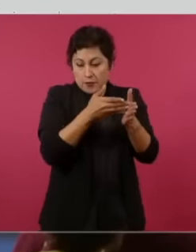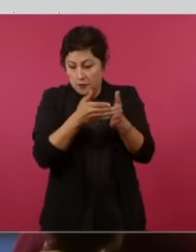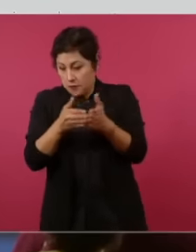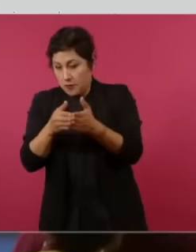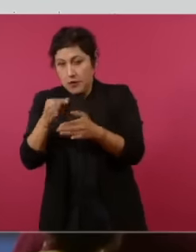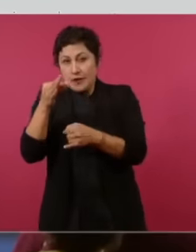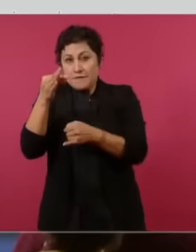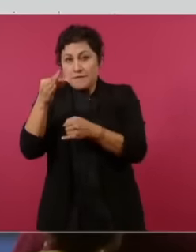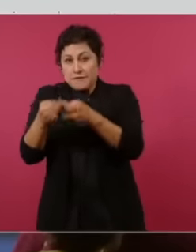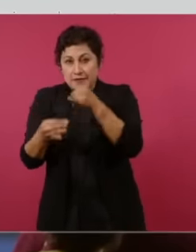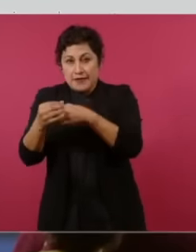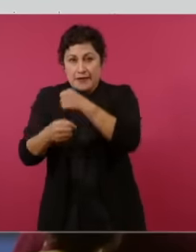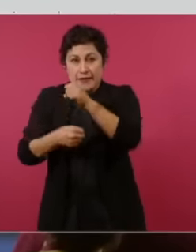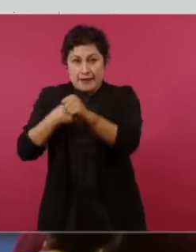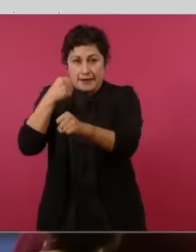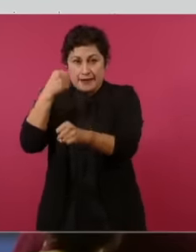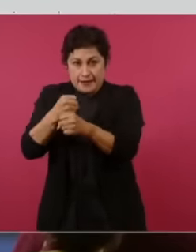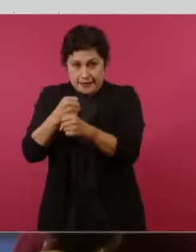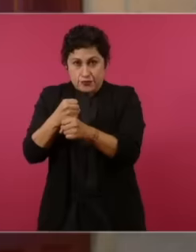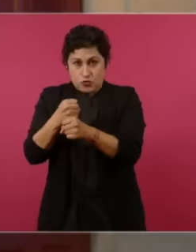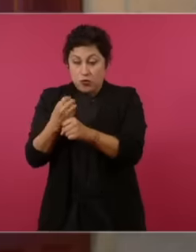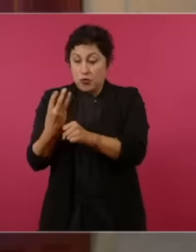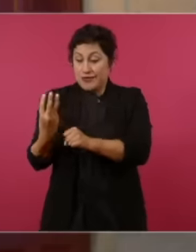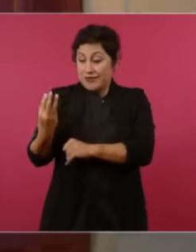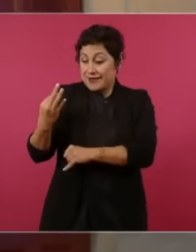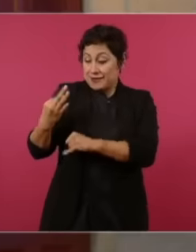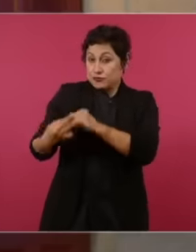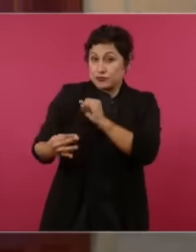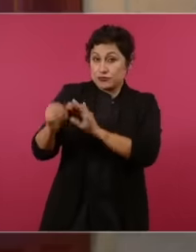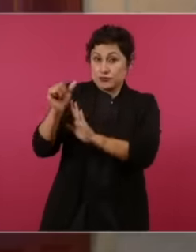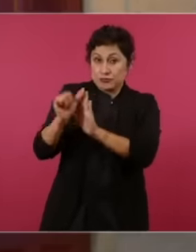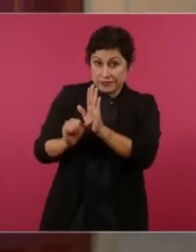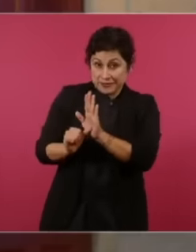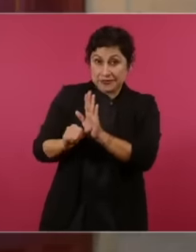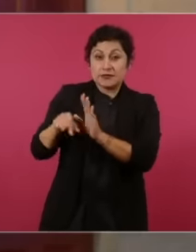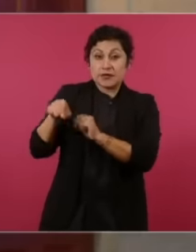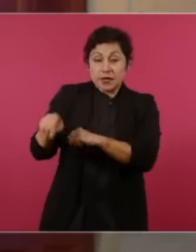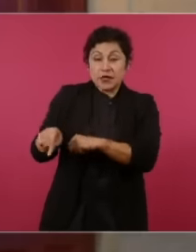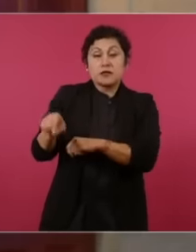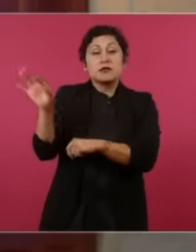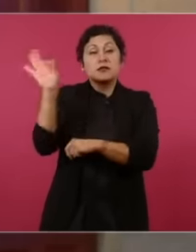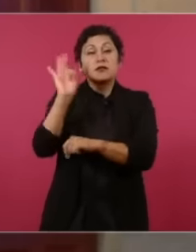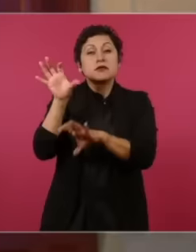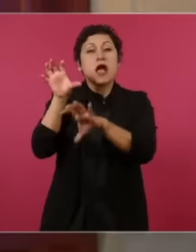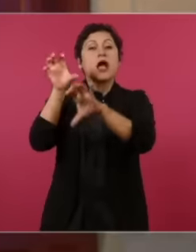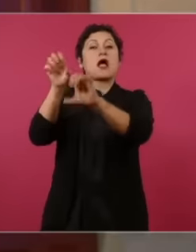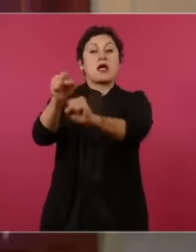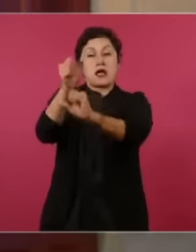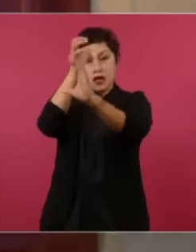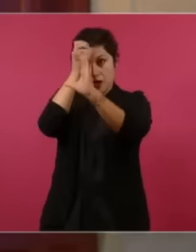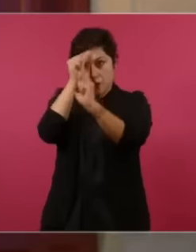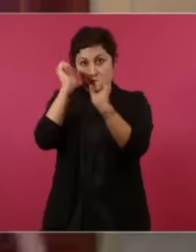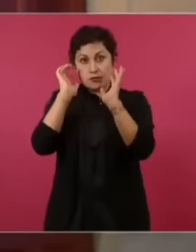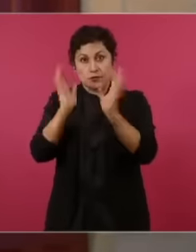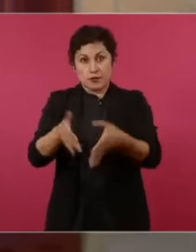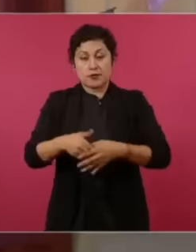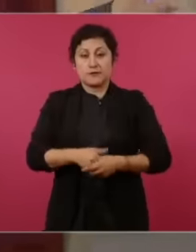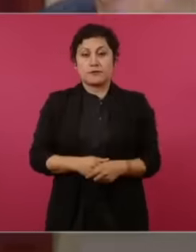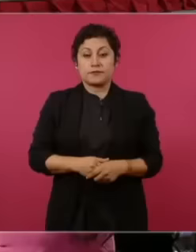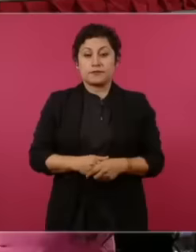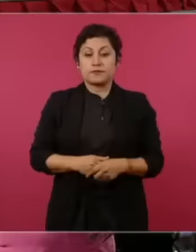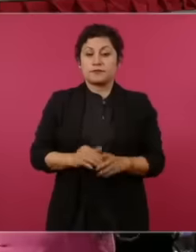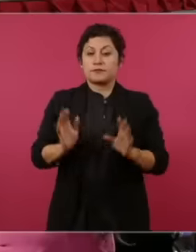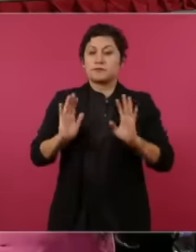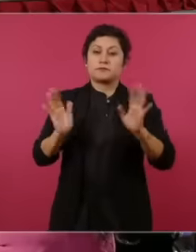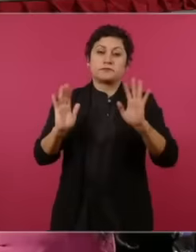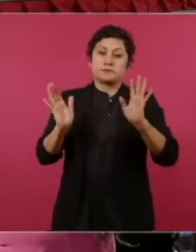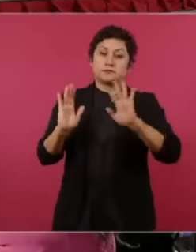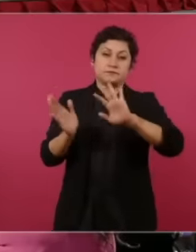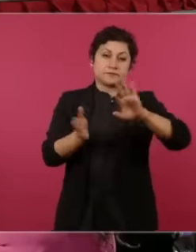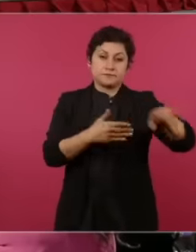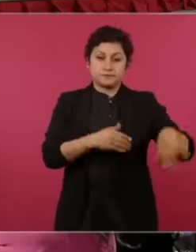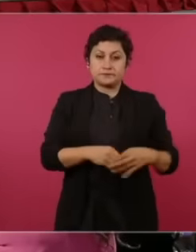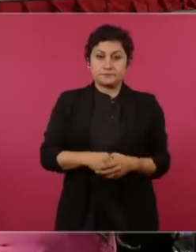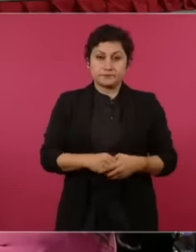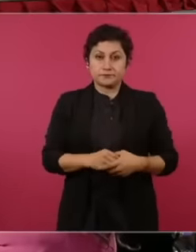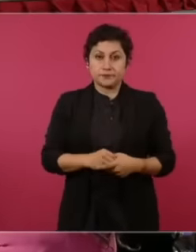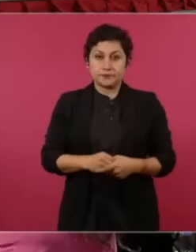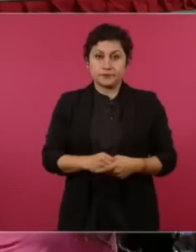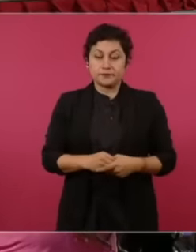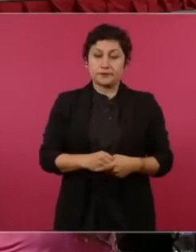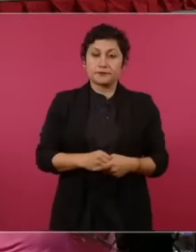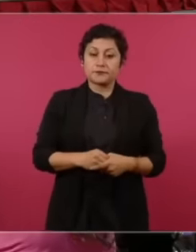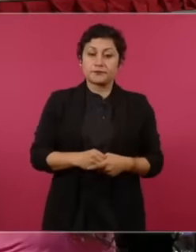last quarter that they could agree until then, let it be 2000